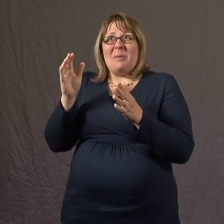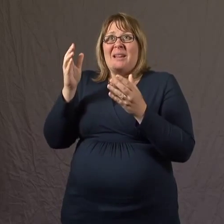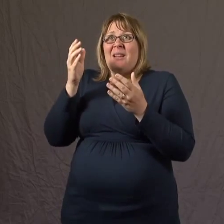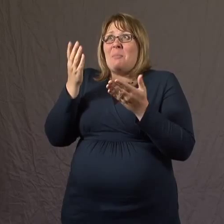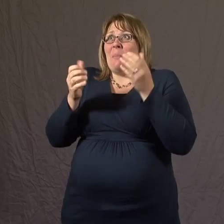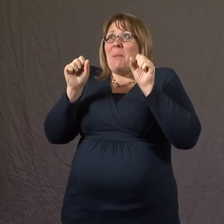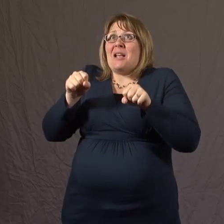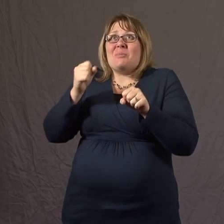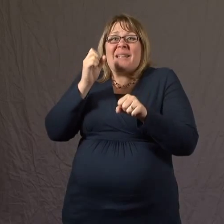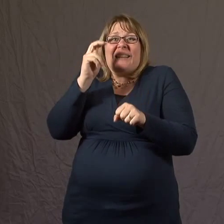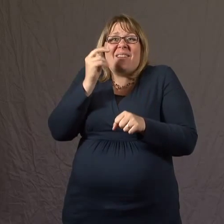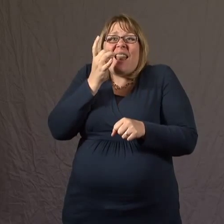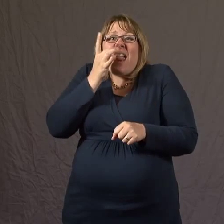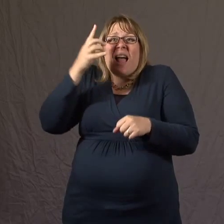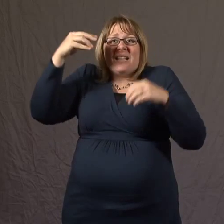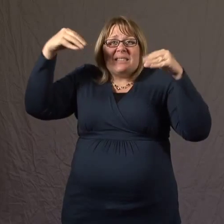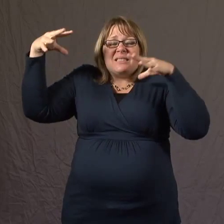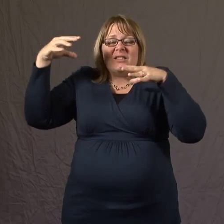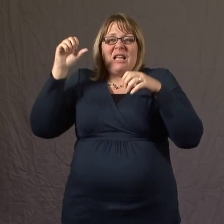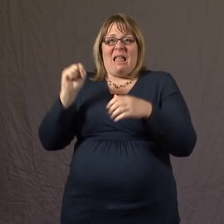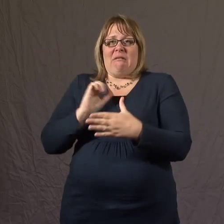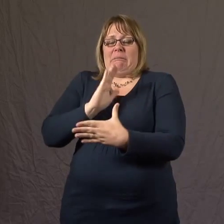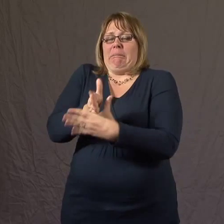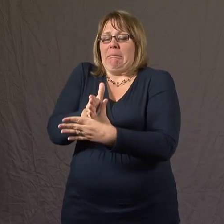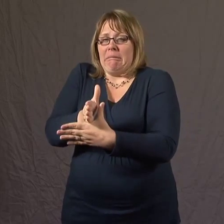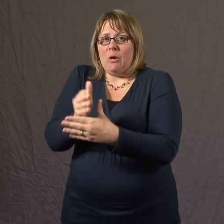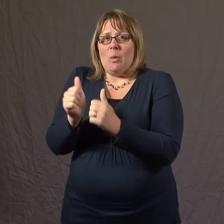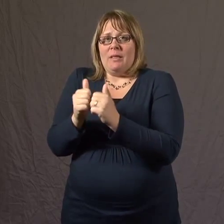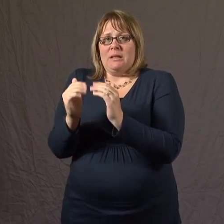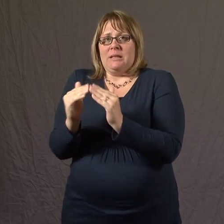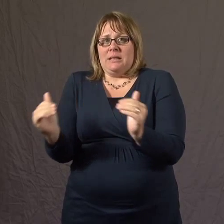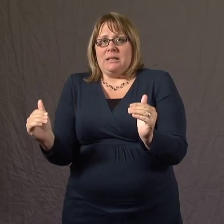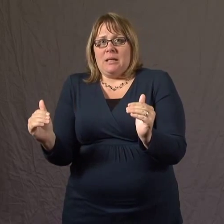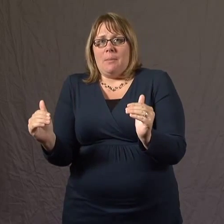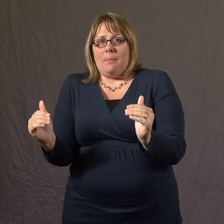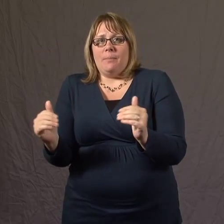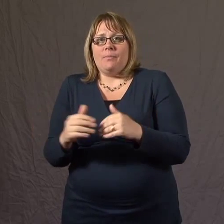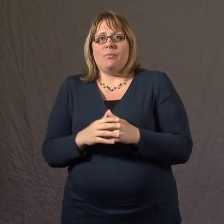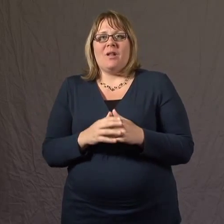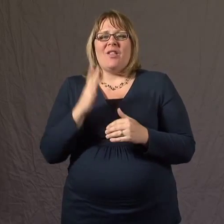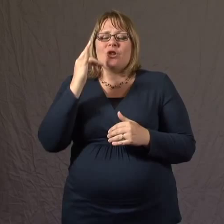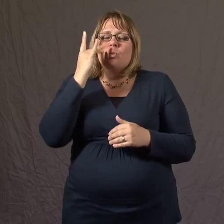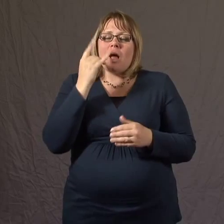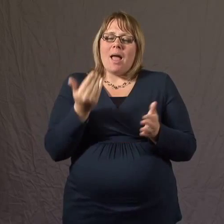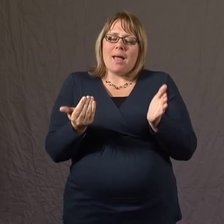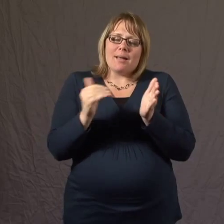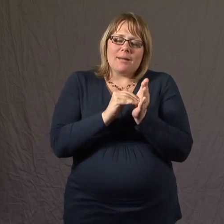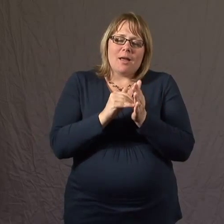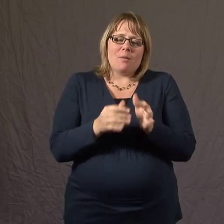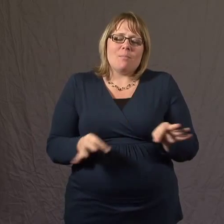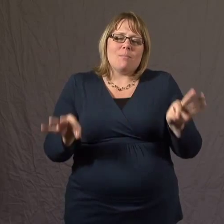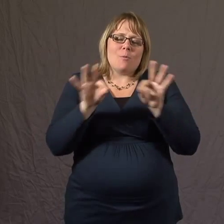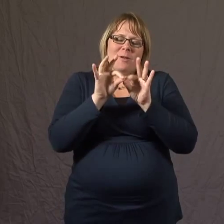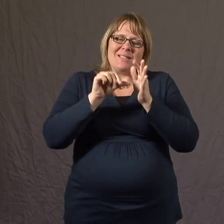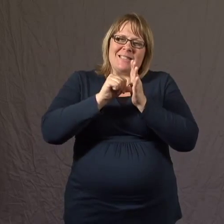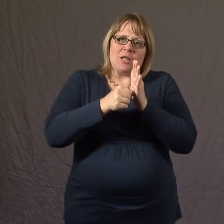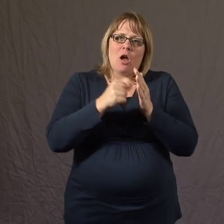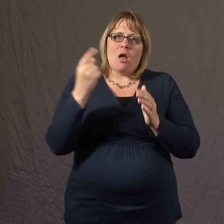may be coming from other equipment in the room. It possibly could even come from the lighting system in the room.